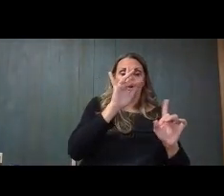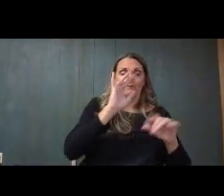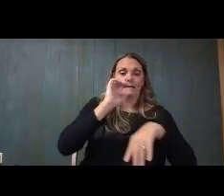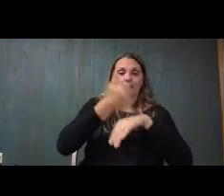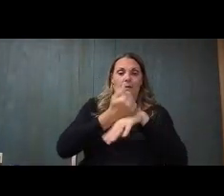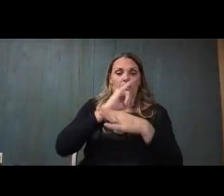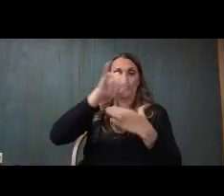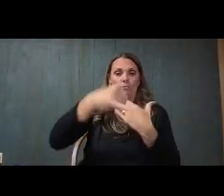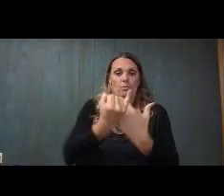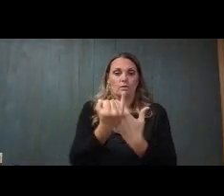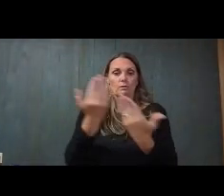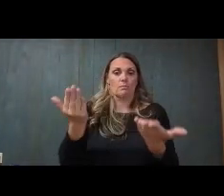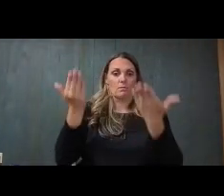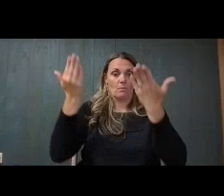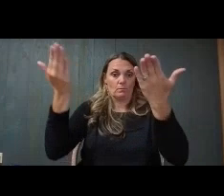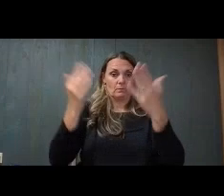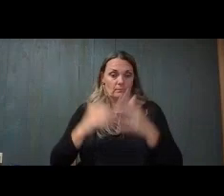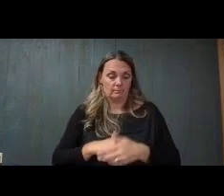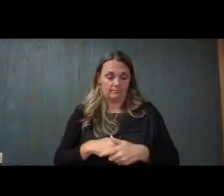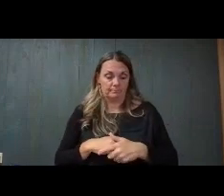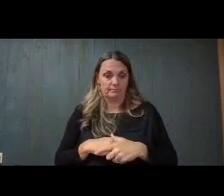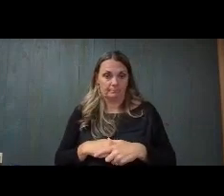project proposal.